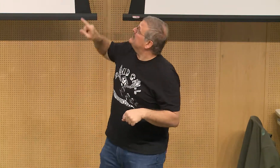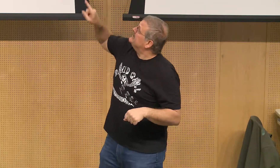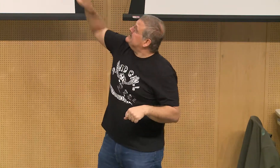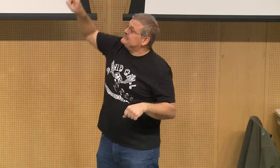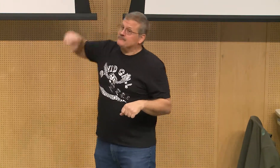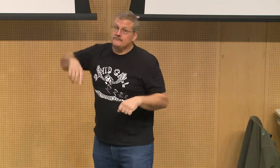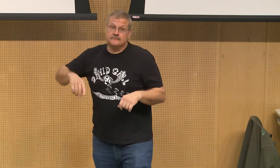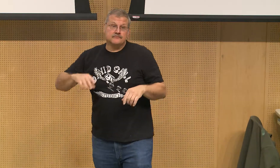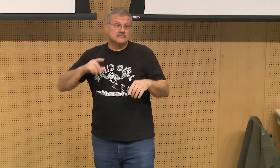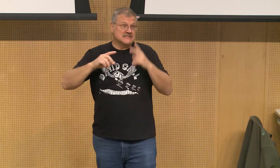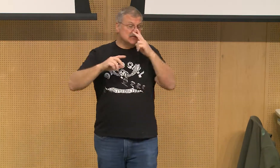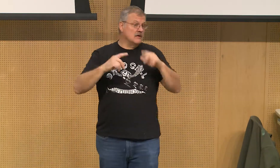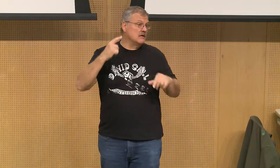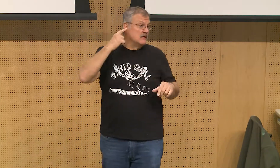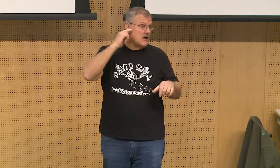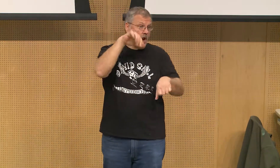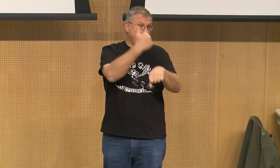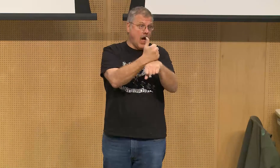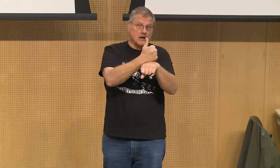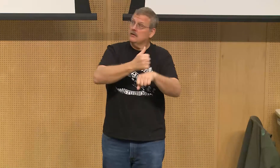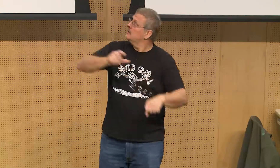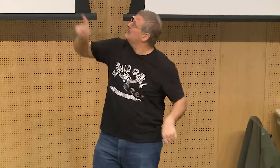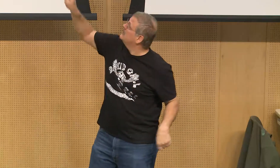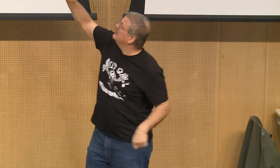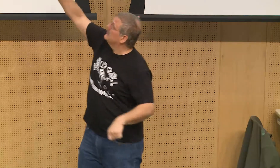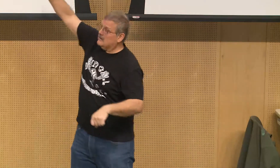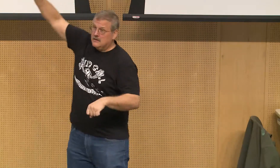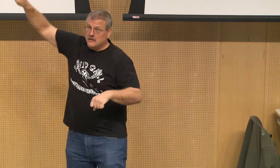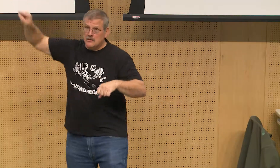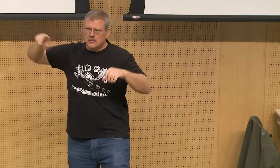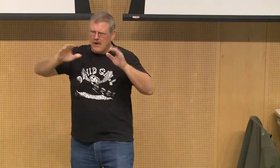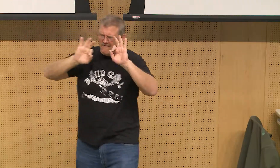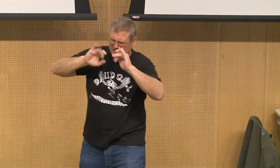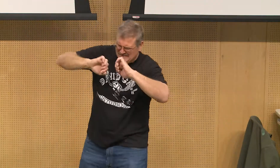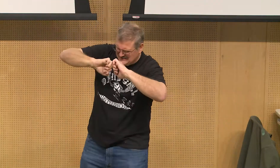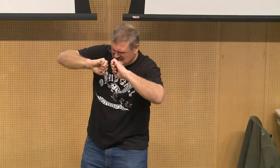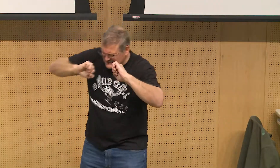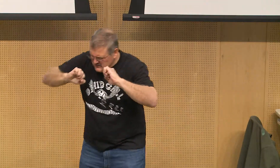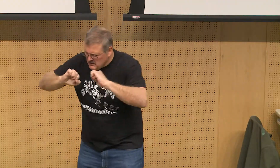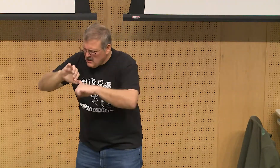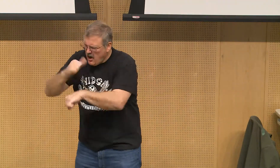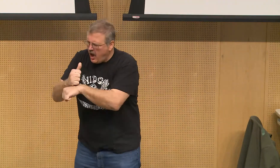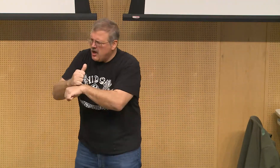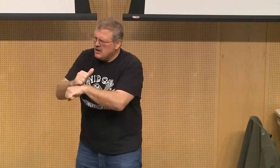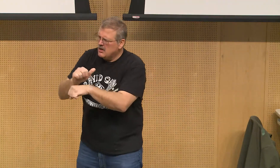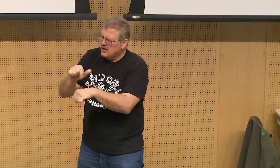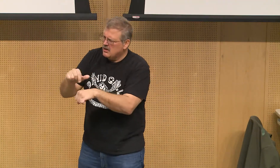If you see, the ears are locked and people trying to fix them but they're locked,